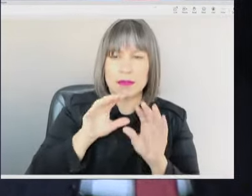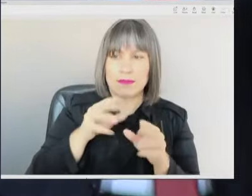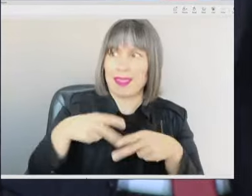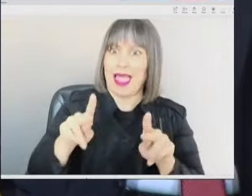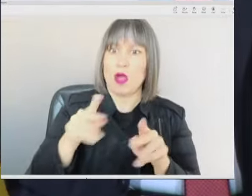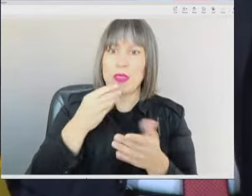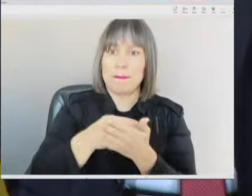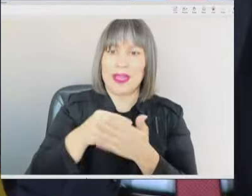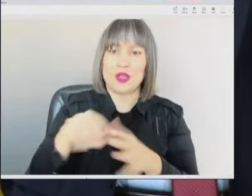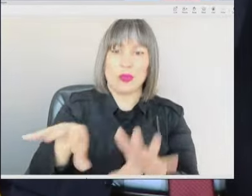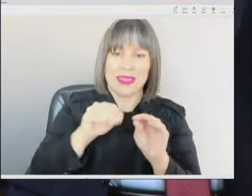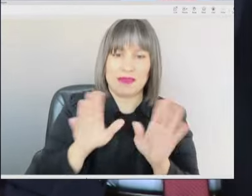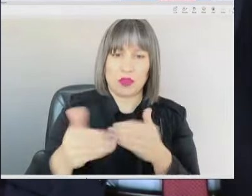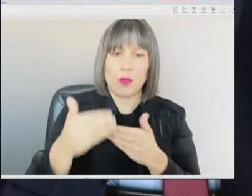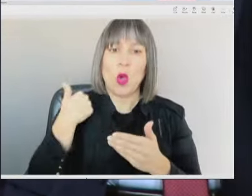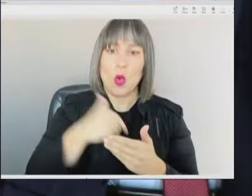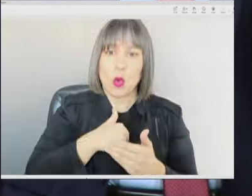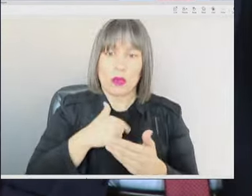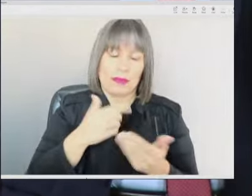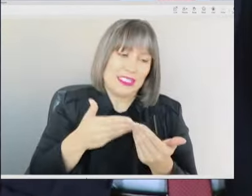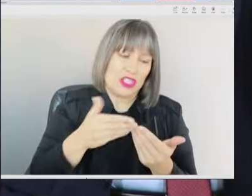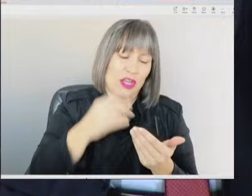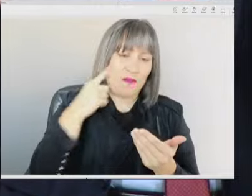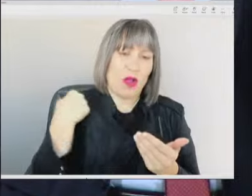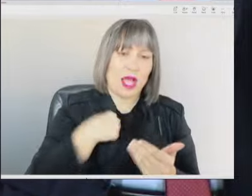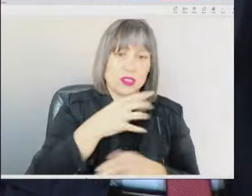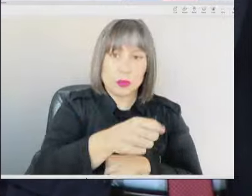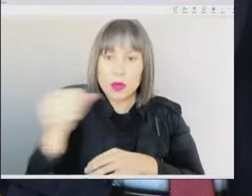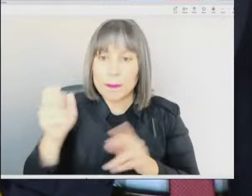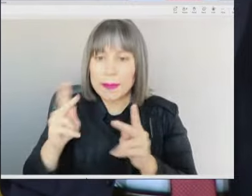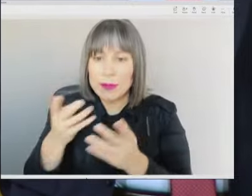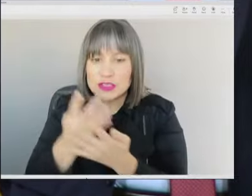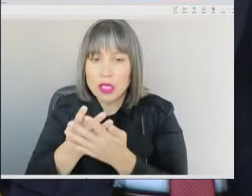to put people in jail than to make sure that these perpetrators aren't able to get the money because